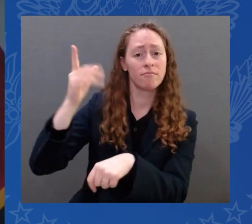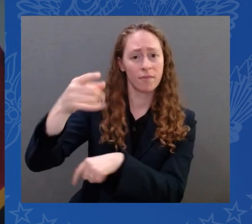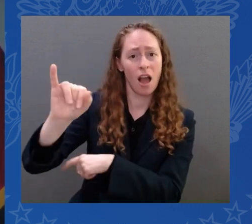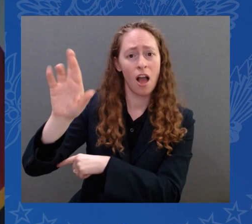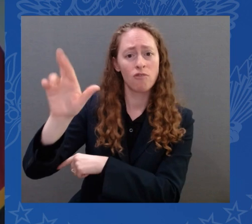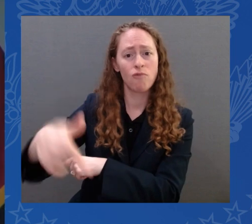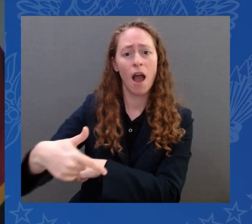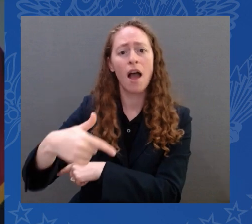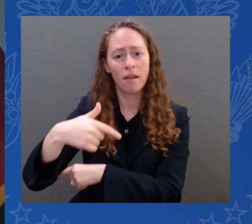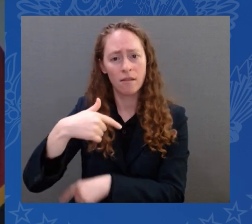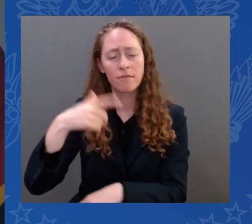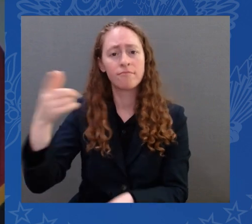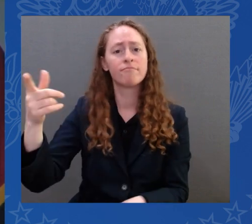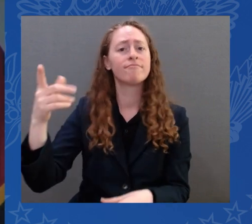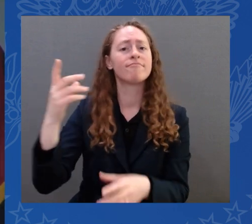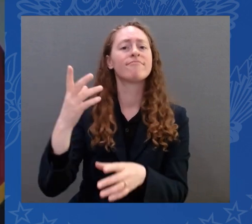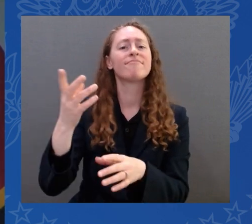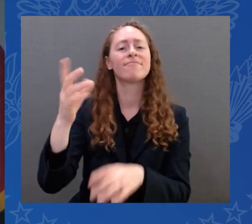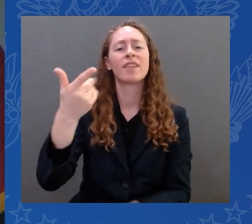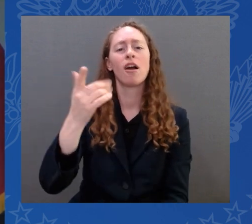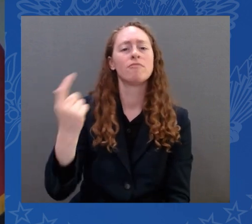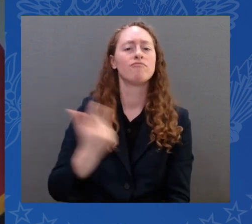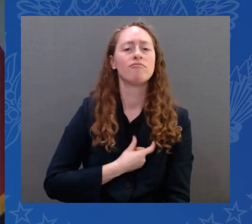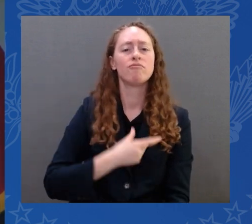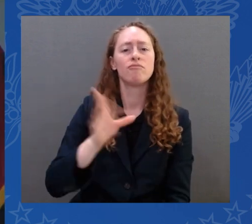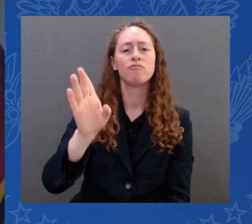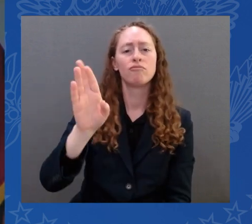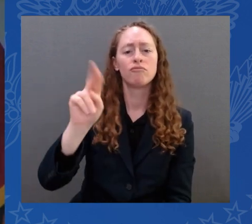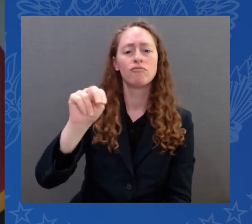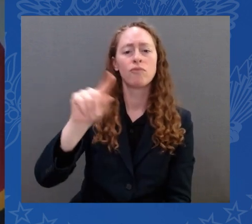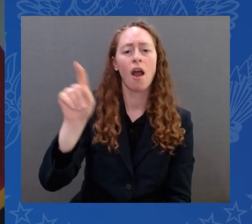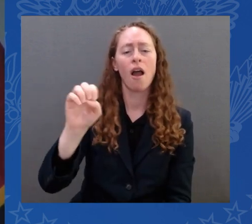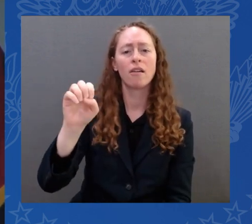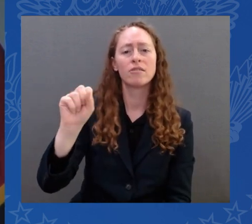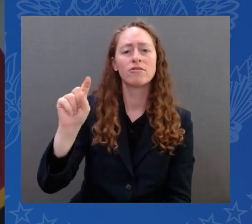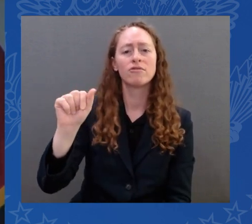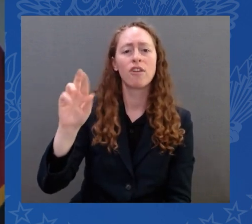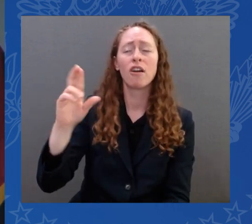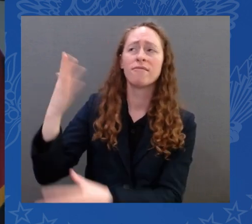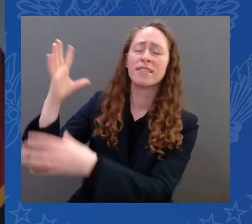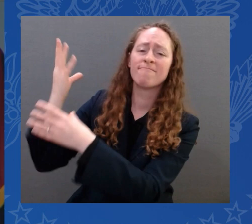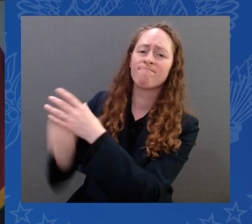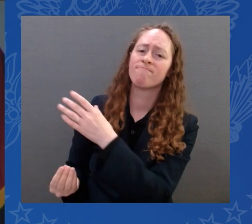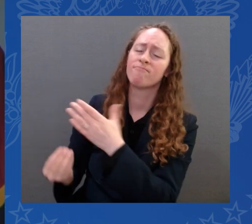But any rate, I've seen you in action. This is the finest military -- not a joke.